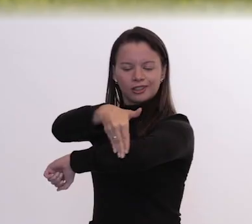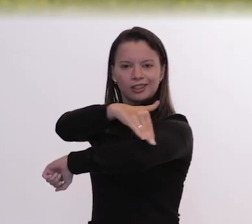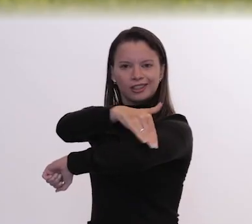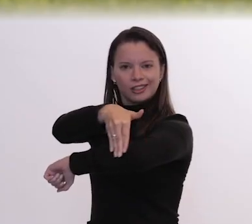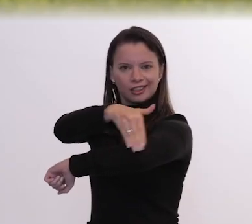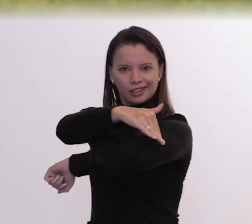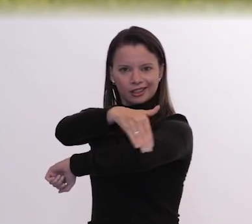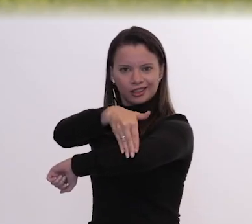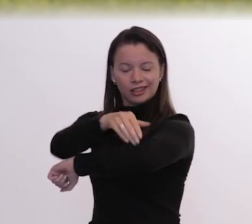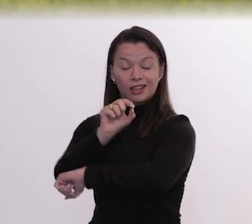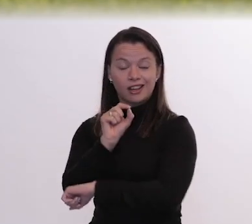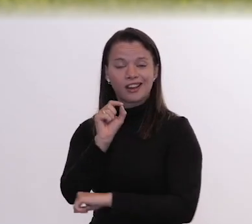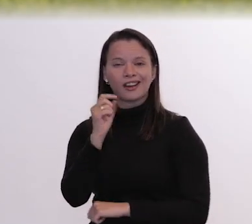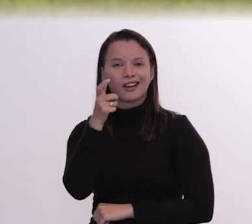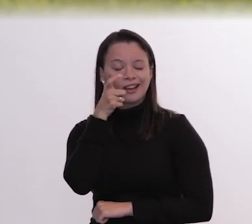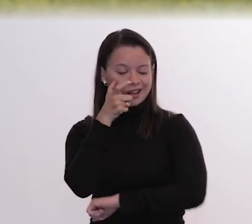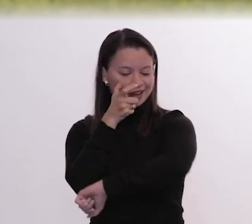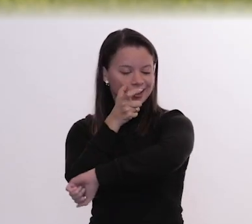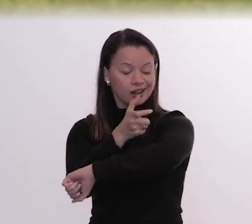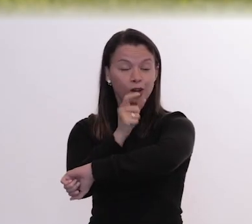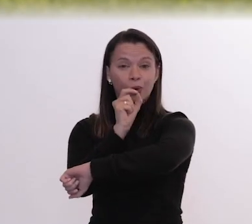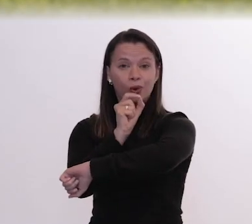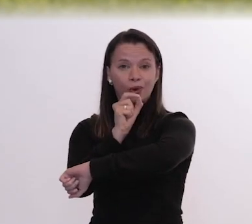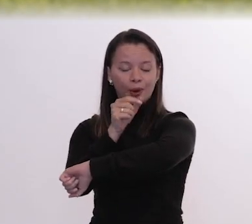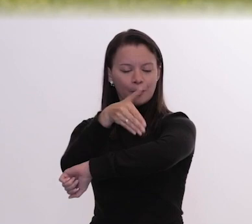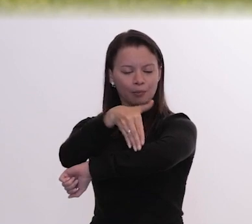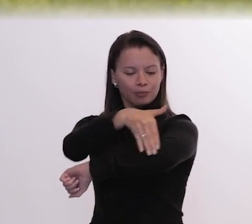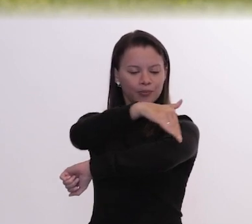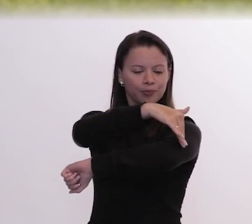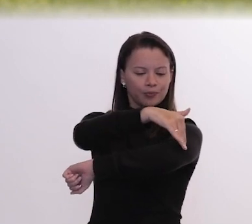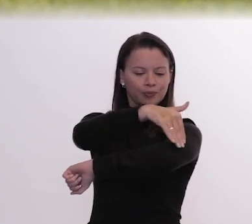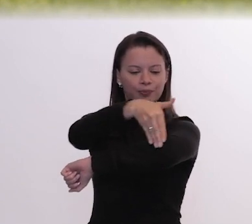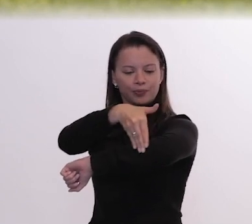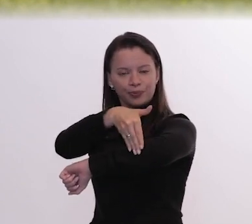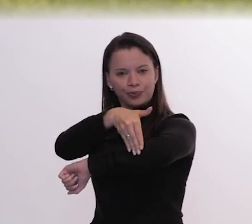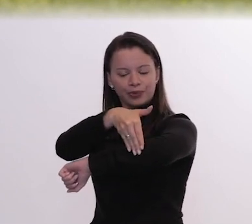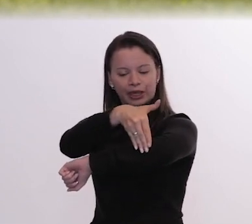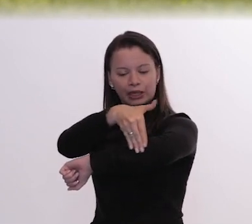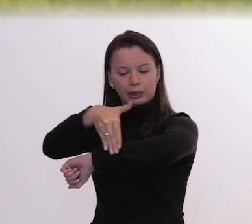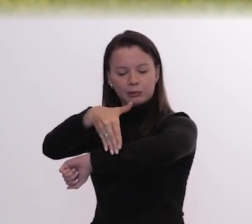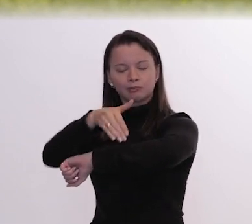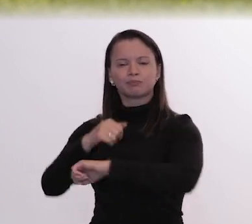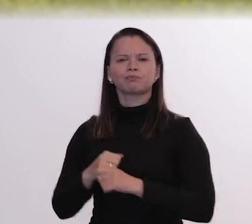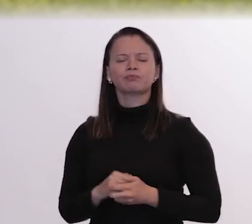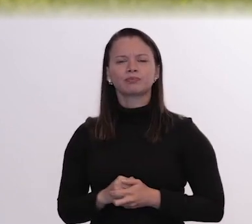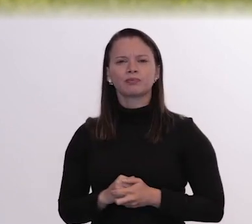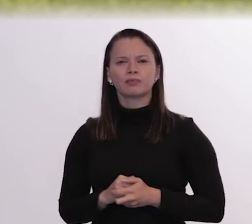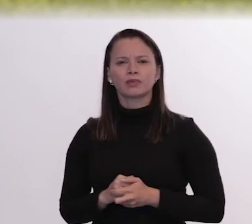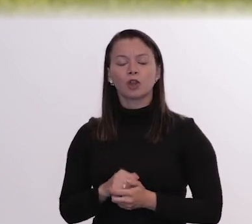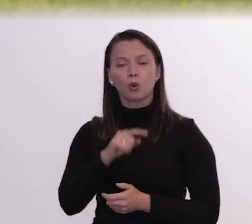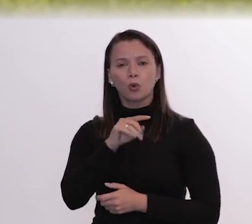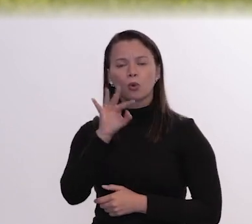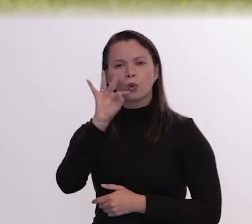which is the fact that it is the corner of Teodoro Sampaio and Dr. Arnaldo, right? Teodoro Sampaio was